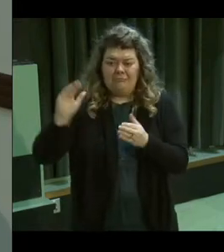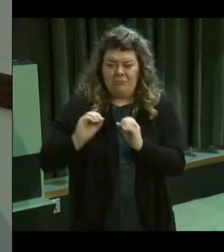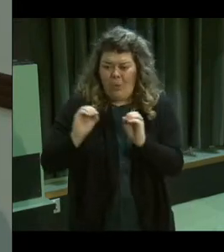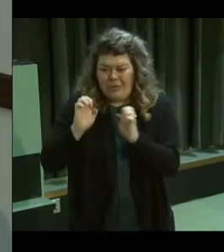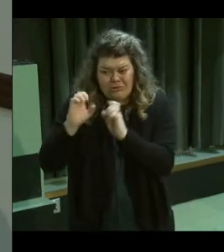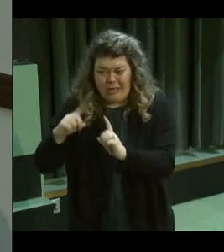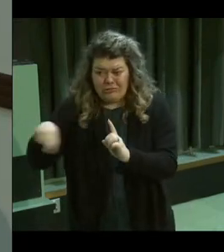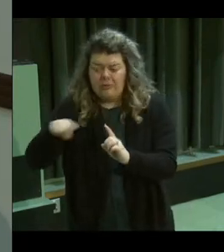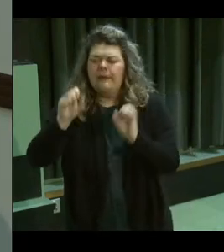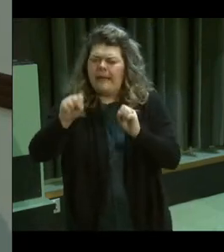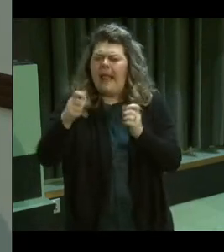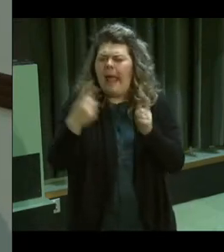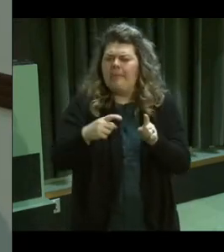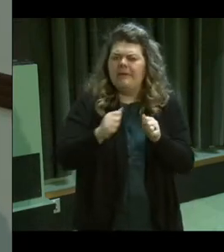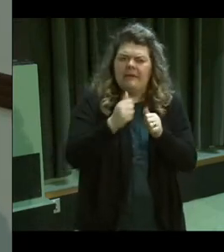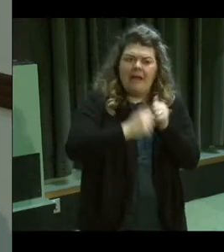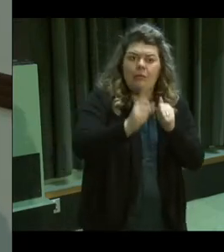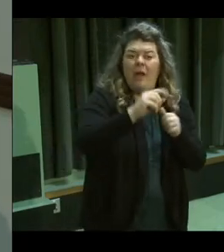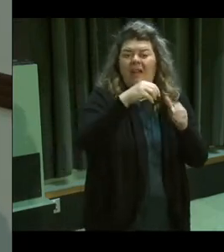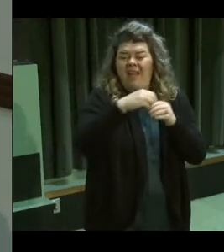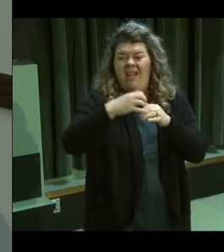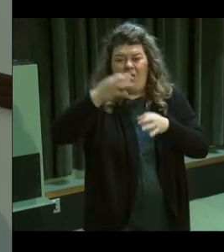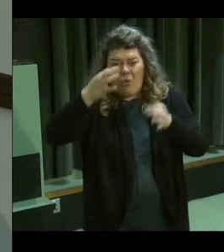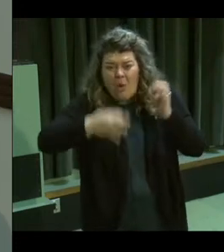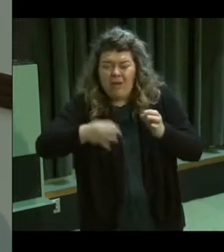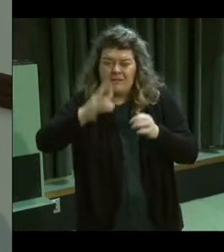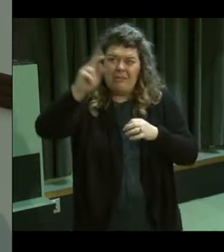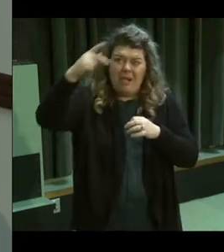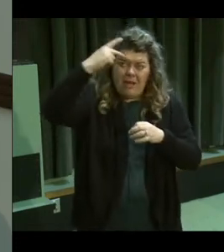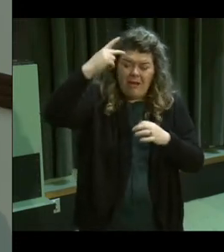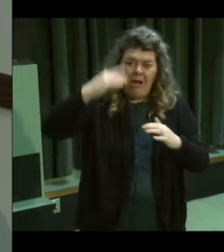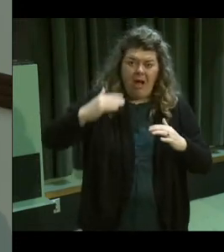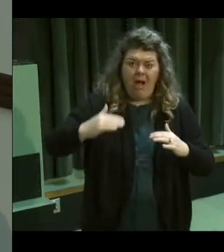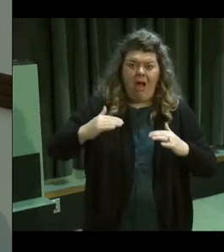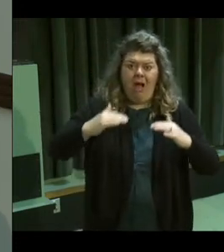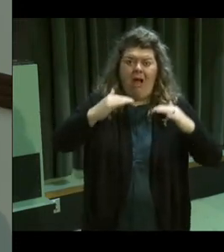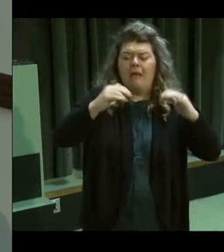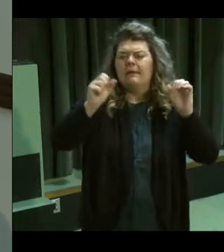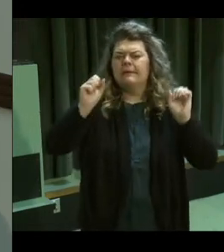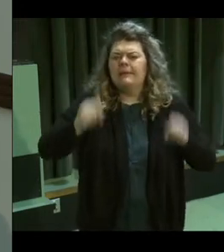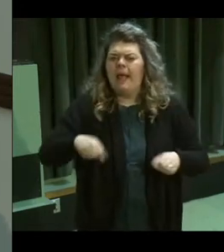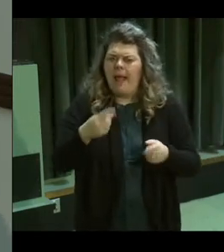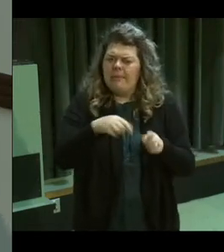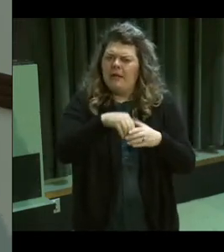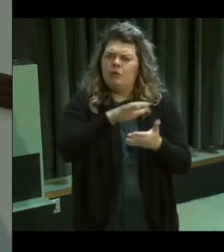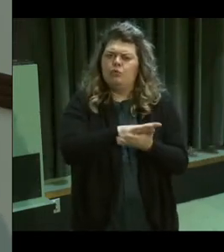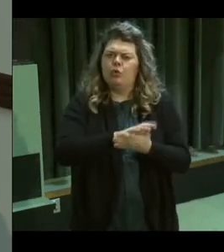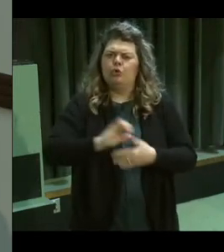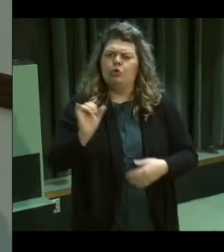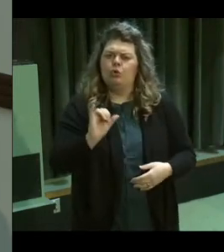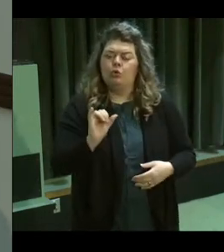everywhere in the courts, in the